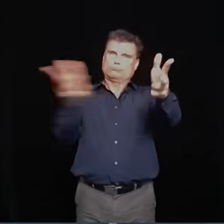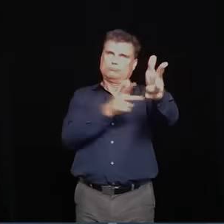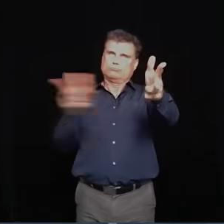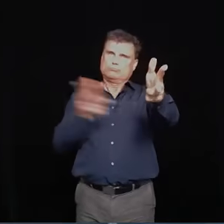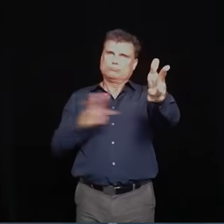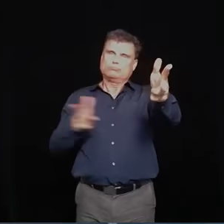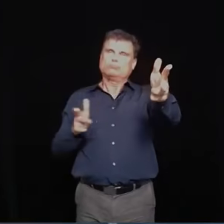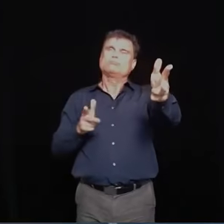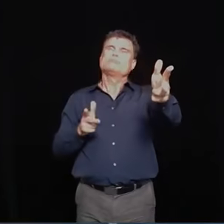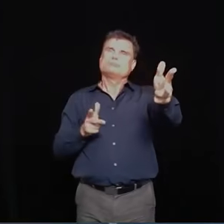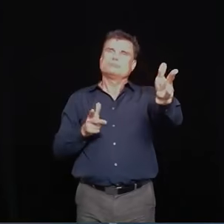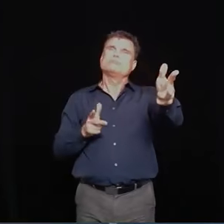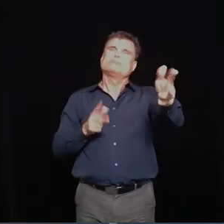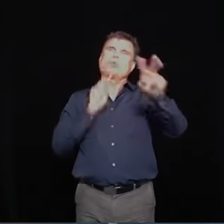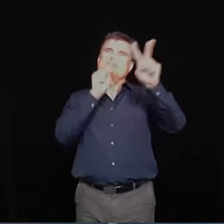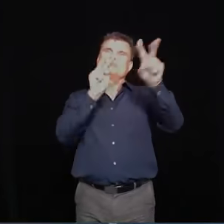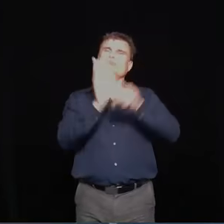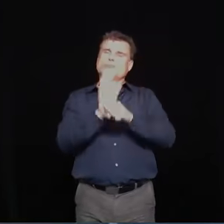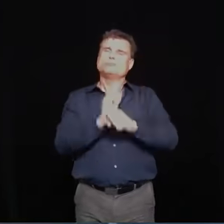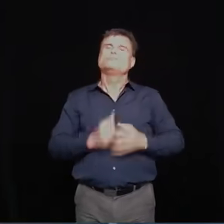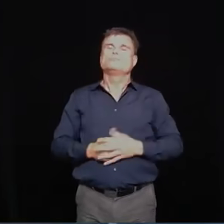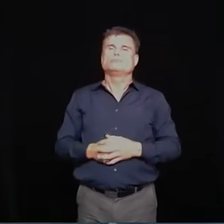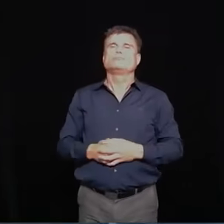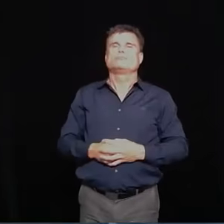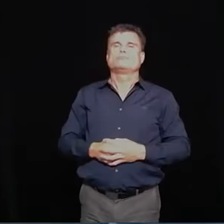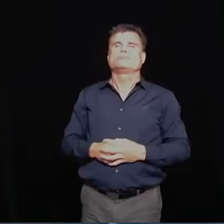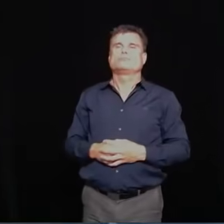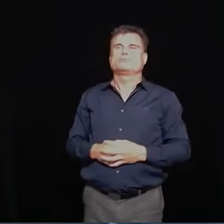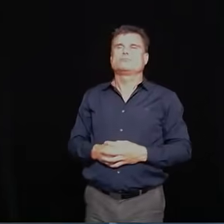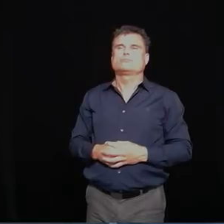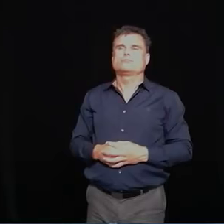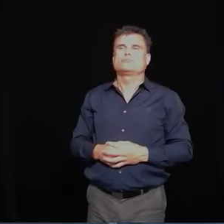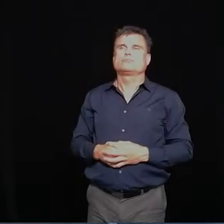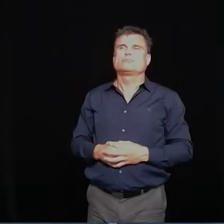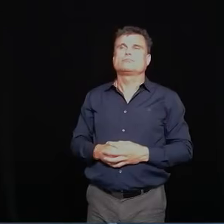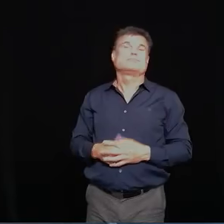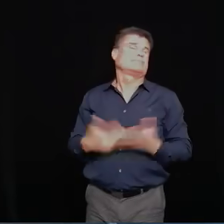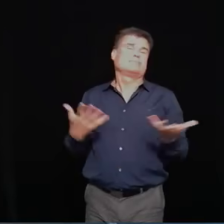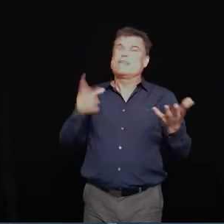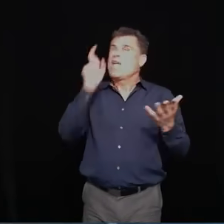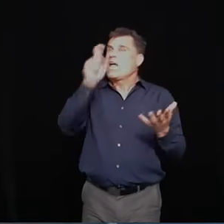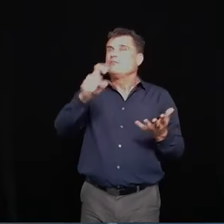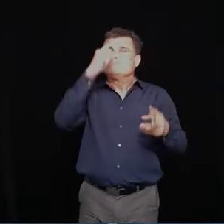in workplaces and schools it is OK now to maintain 1 m of physical distance